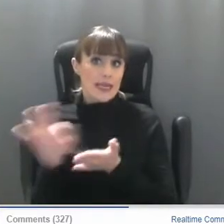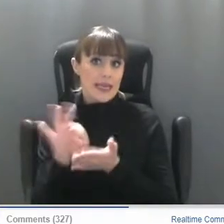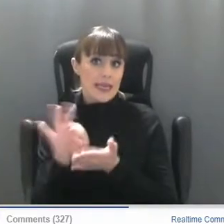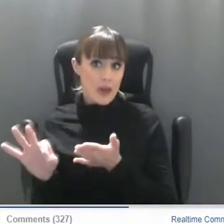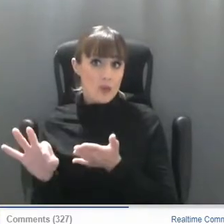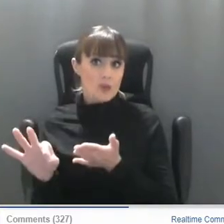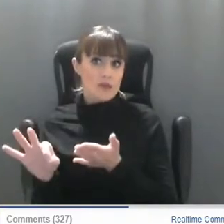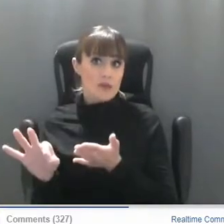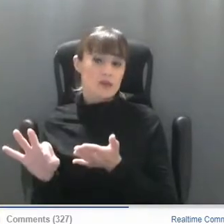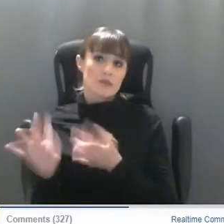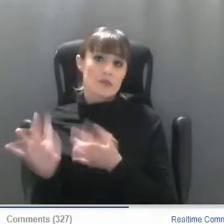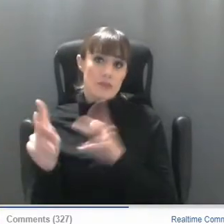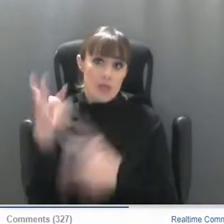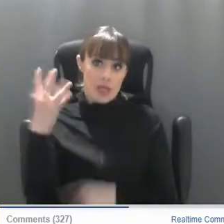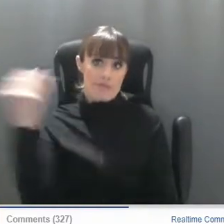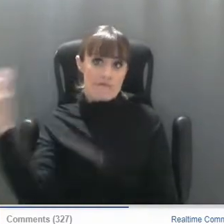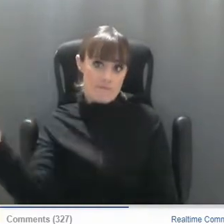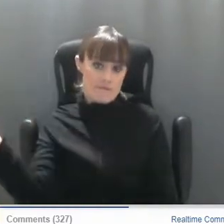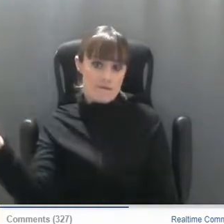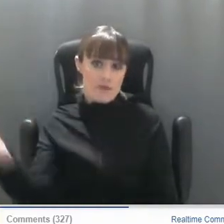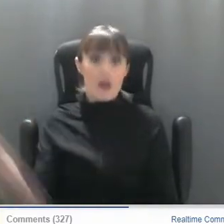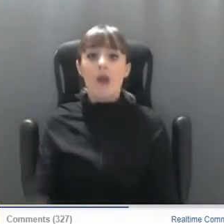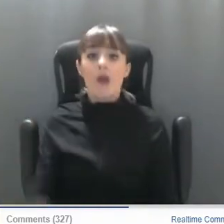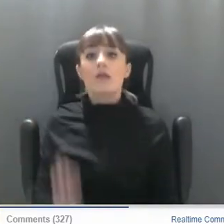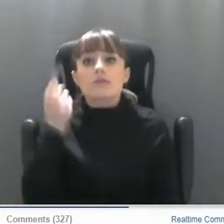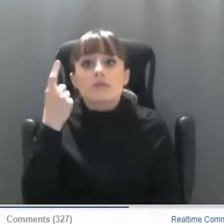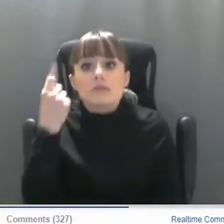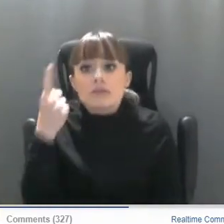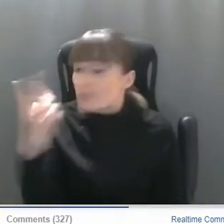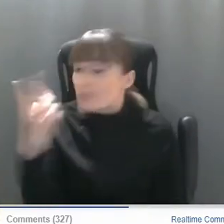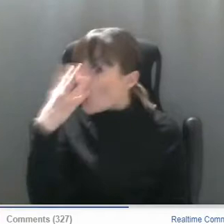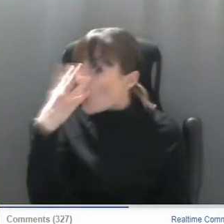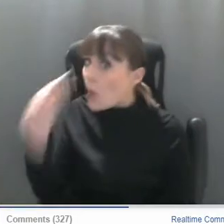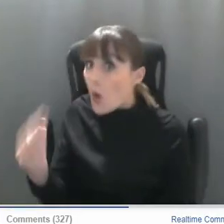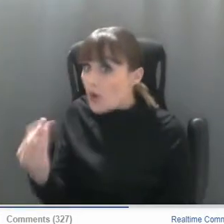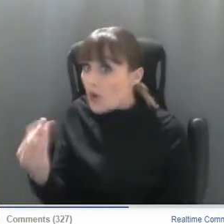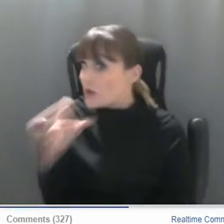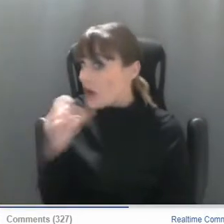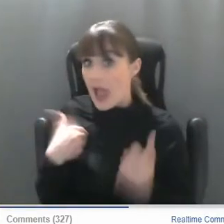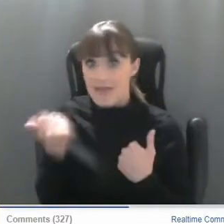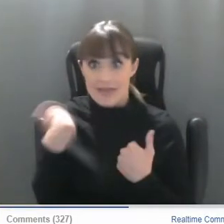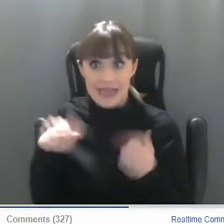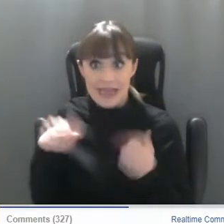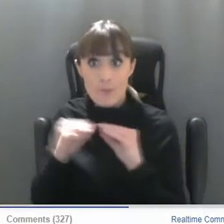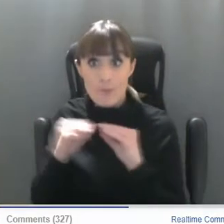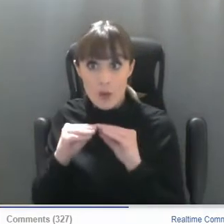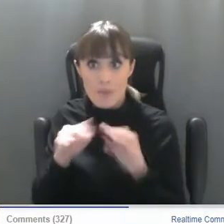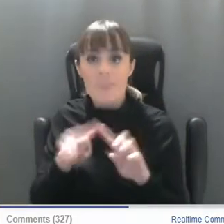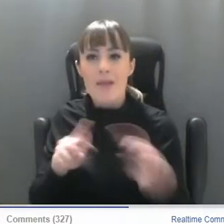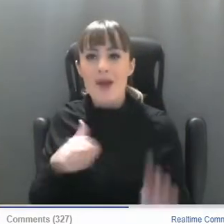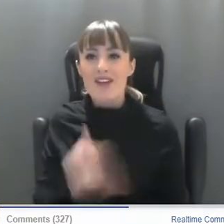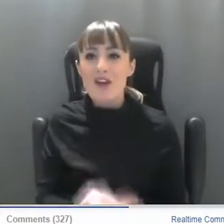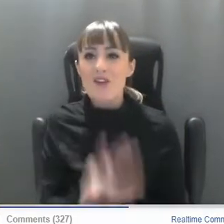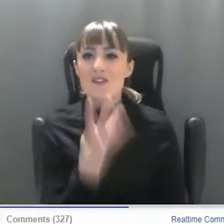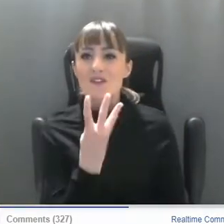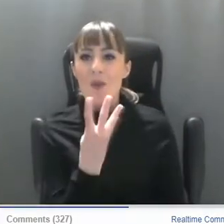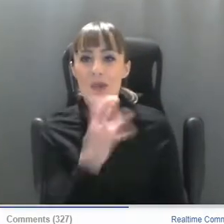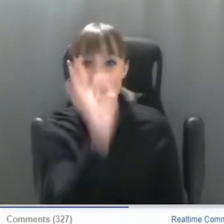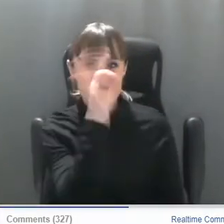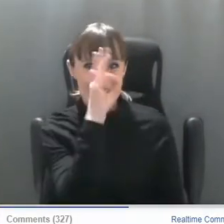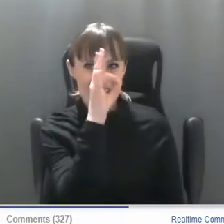Melania, and they're adorable. So that helps us keep the numbers appropriate, so